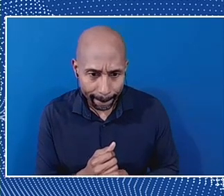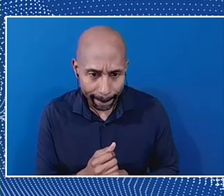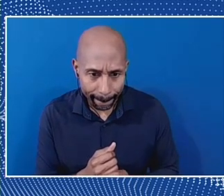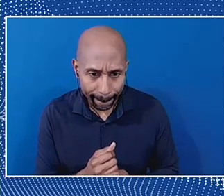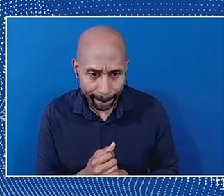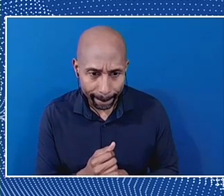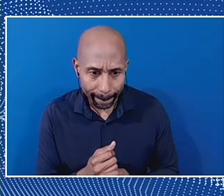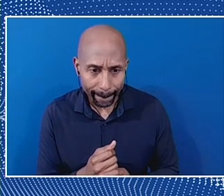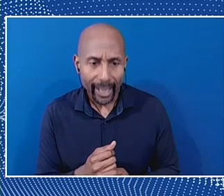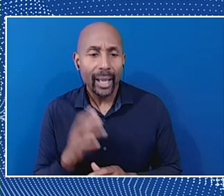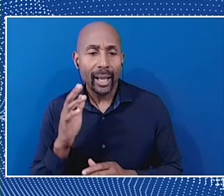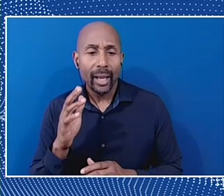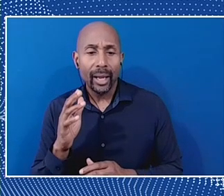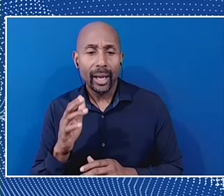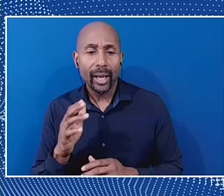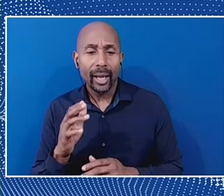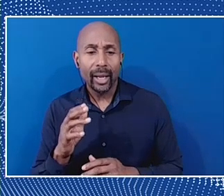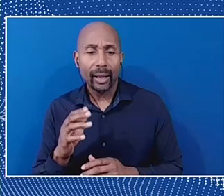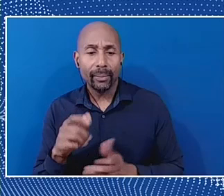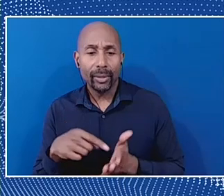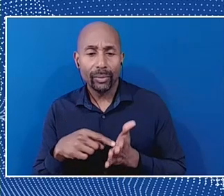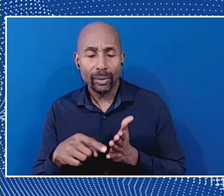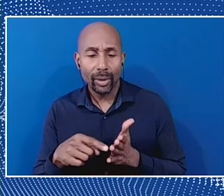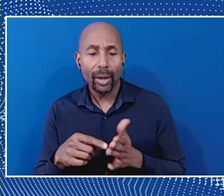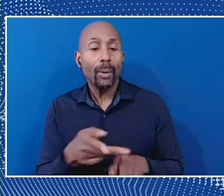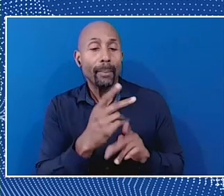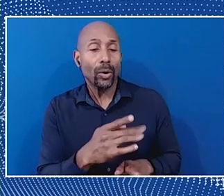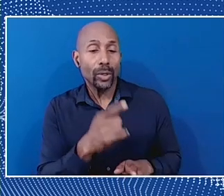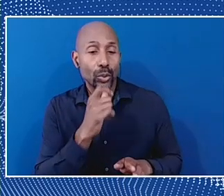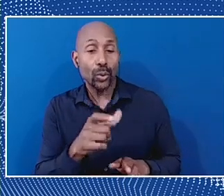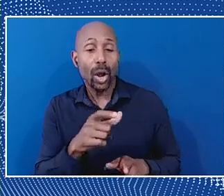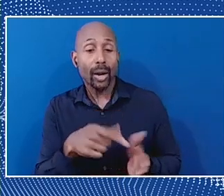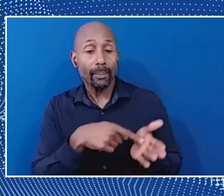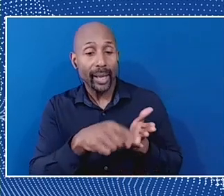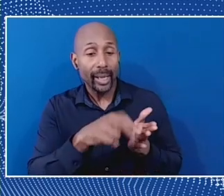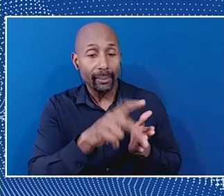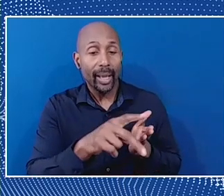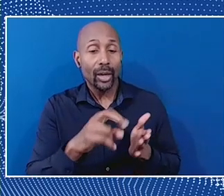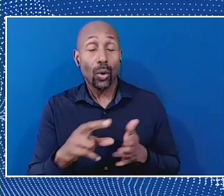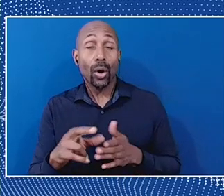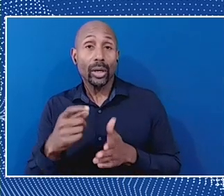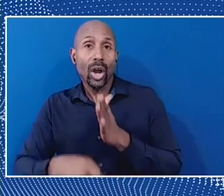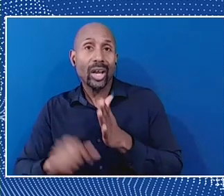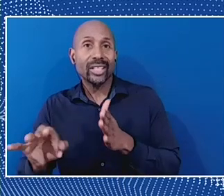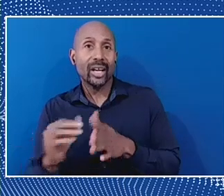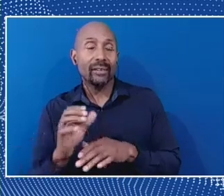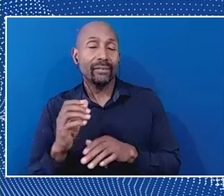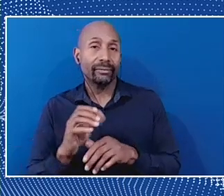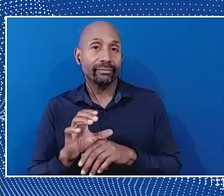factors, how will that be in conversation with SAVE?